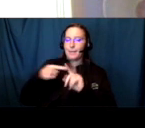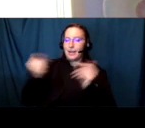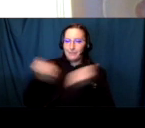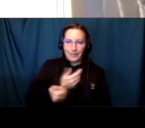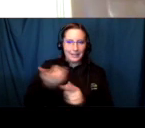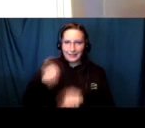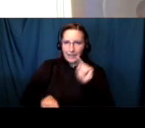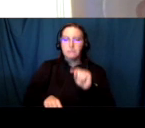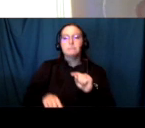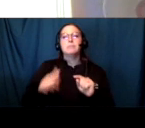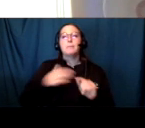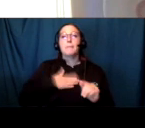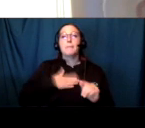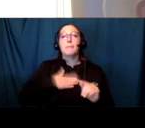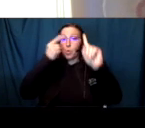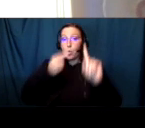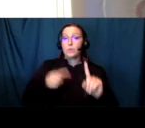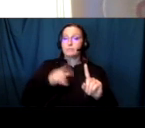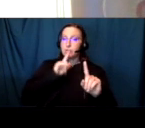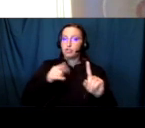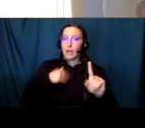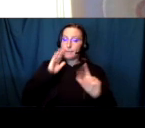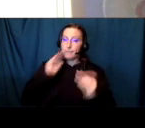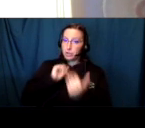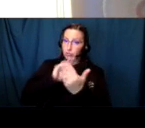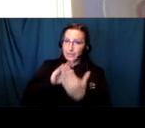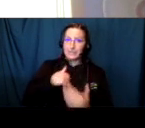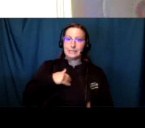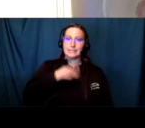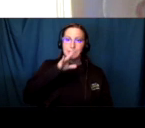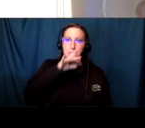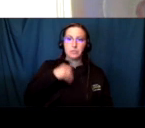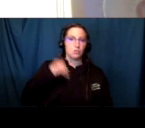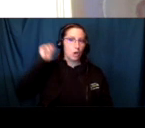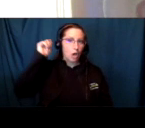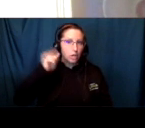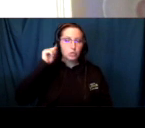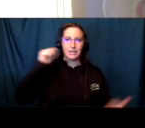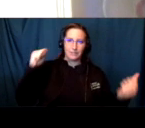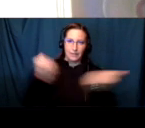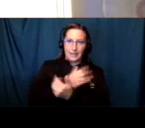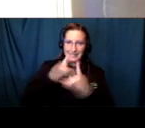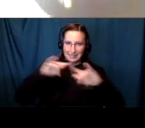I'm addressing cognitive language, speech and auditory and I'm going to go through each of these in a separate slide. So